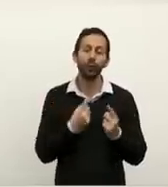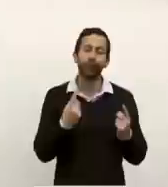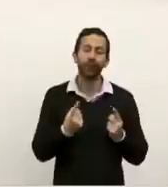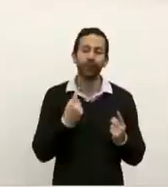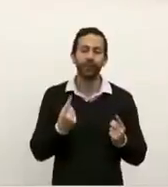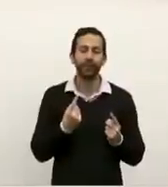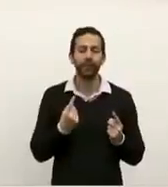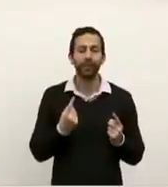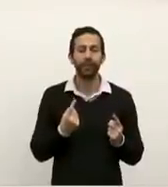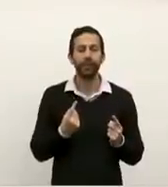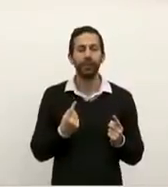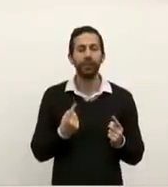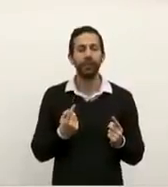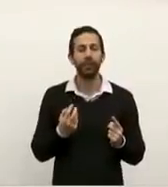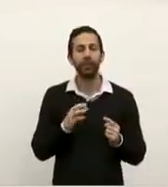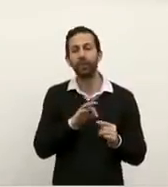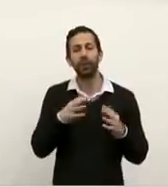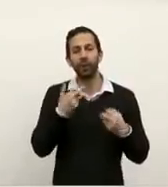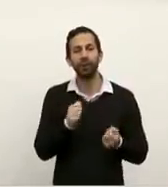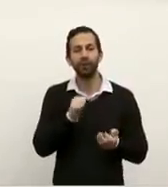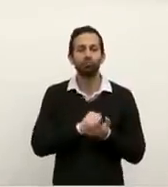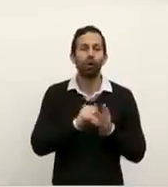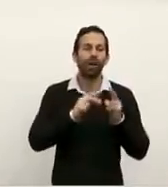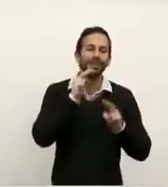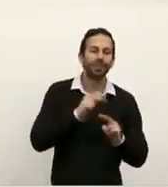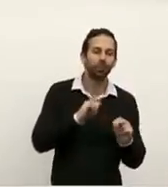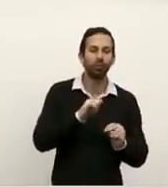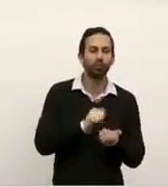we don't have the right assessment or the right response back from them.